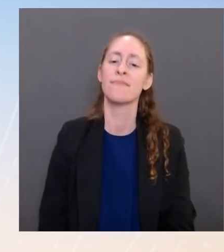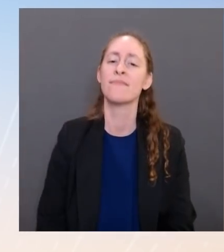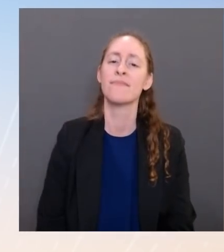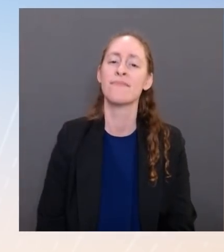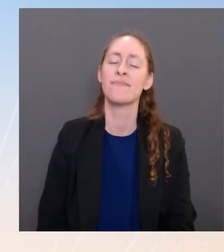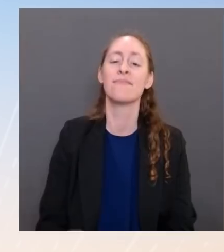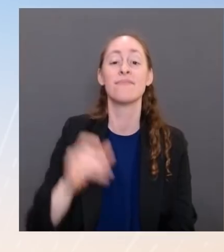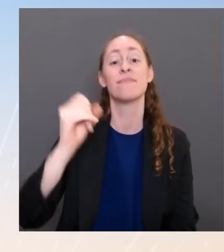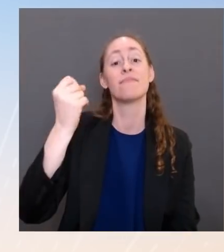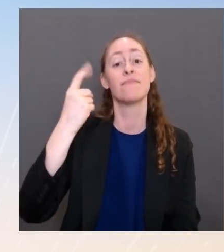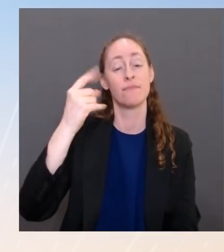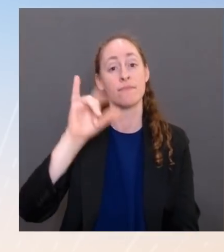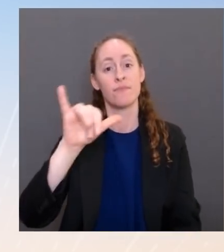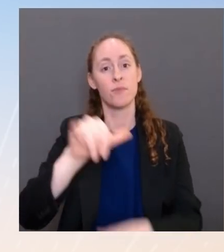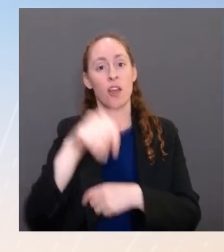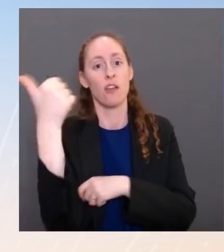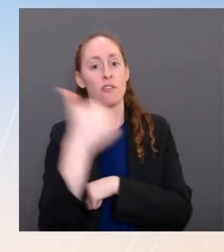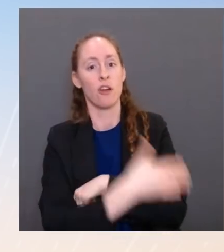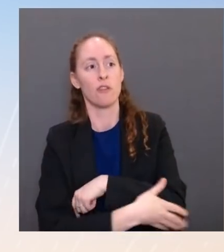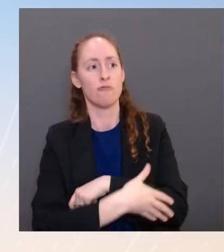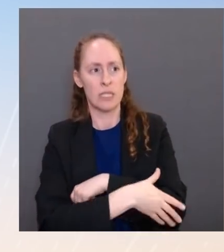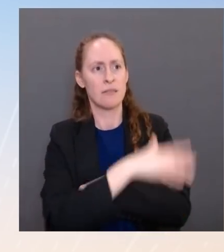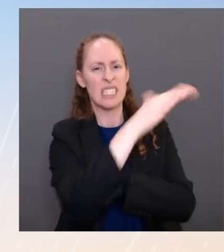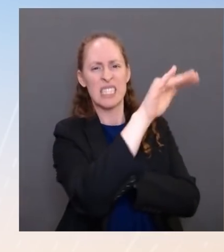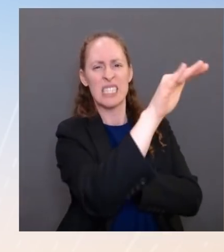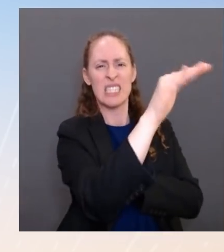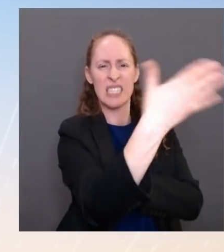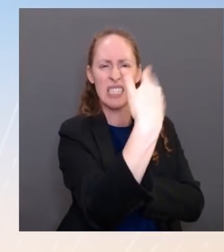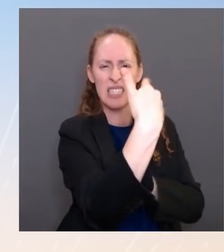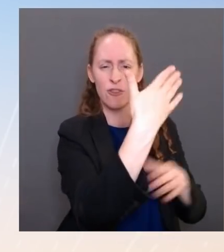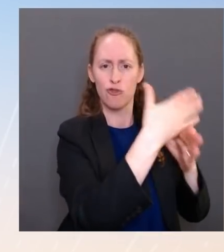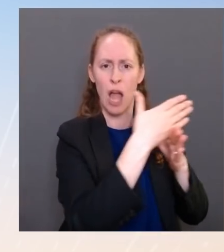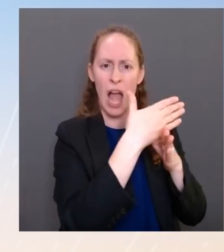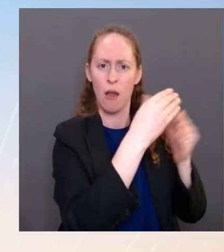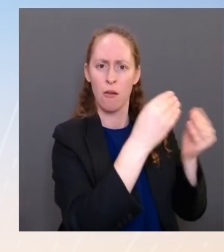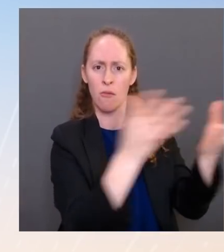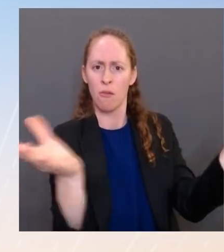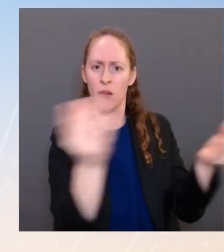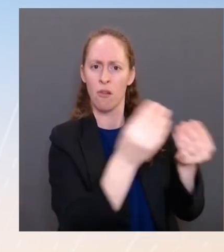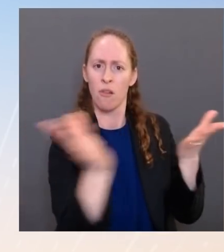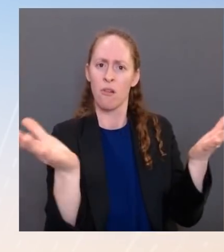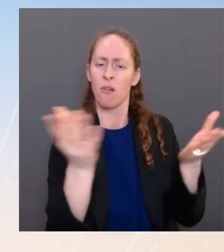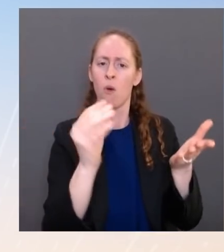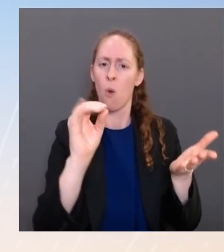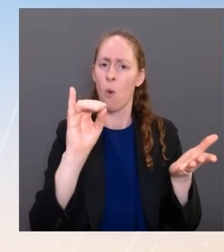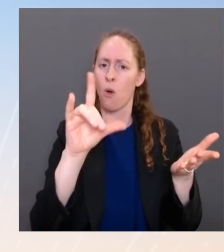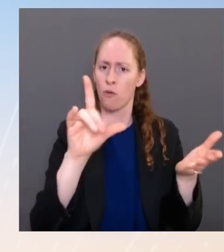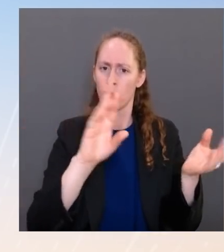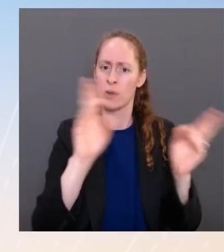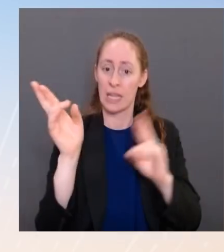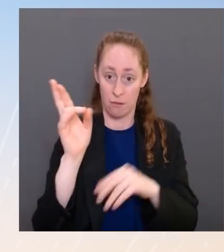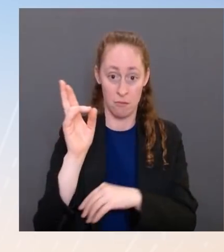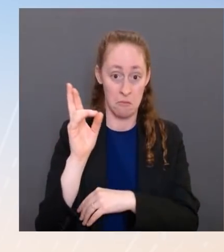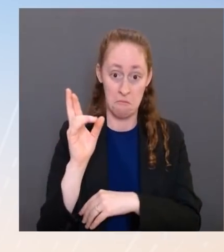The Press: How successful has he been on this, on this very -- convincing allies to release more oil? Ms. Psaki: Well, I would say it's the largest